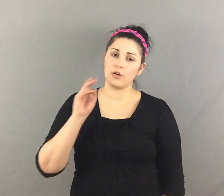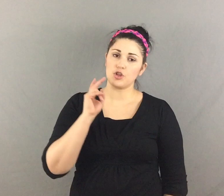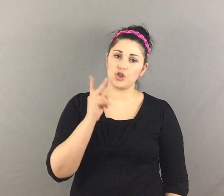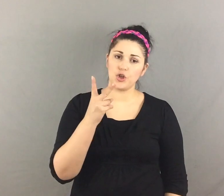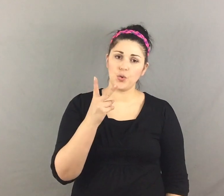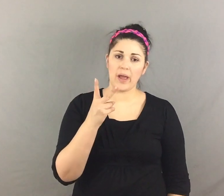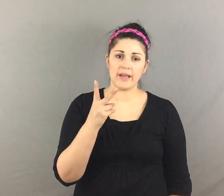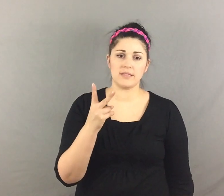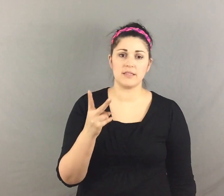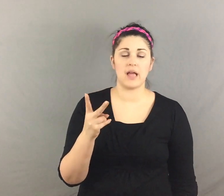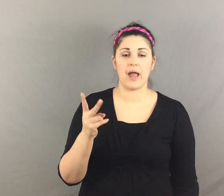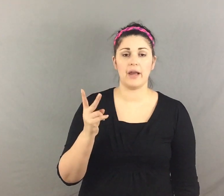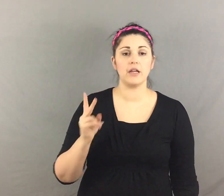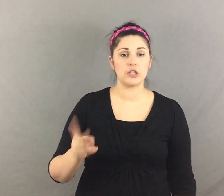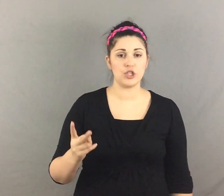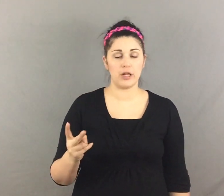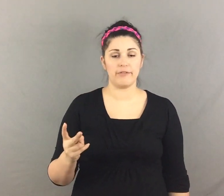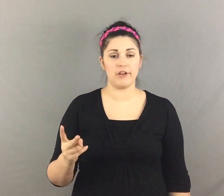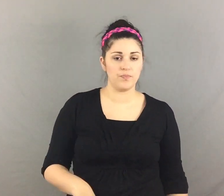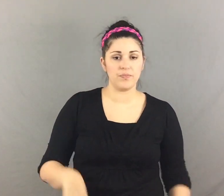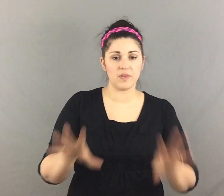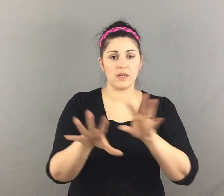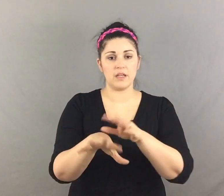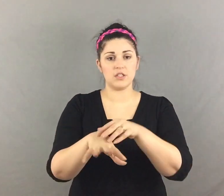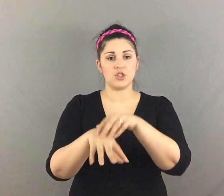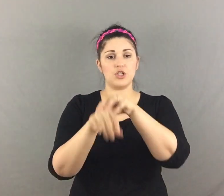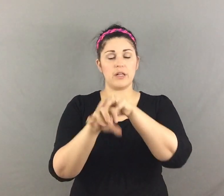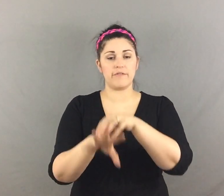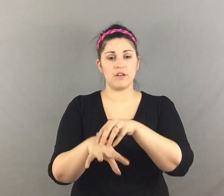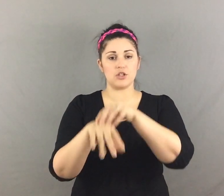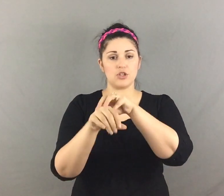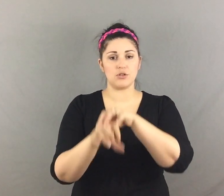Now there's two ways to sign jellyfish is jellyfish